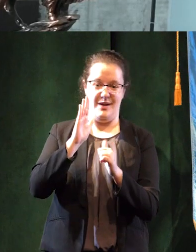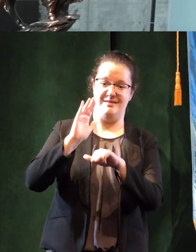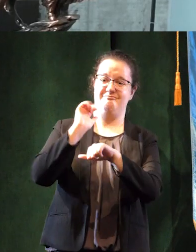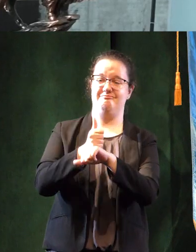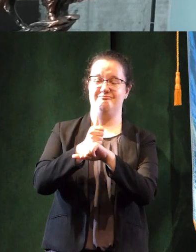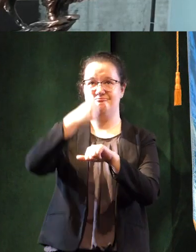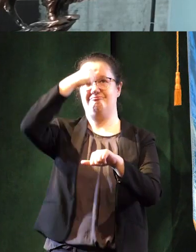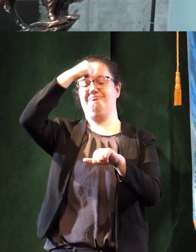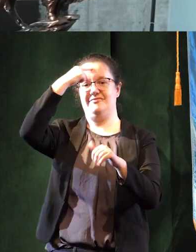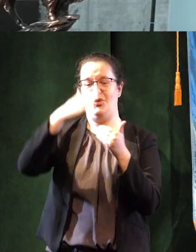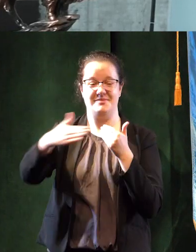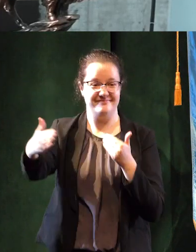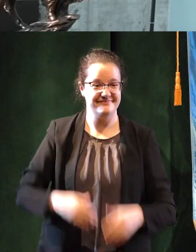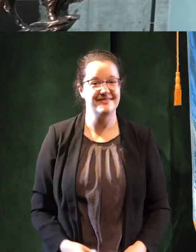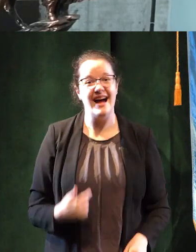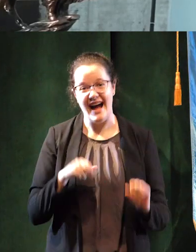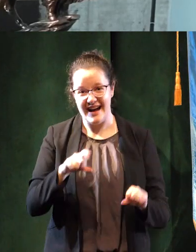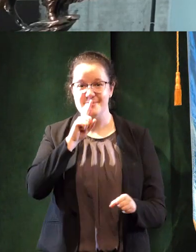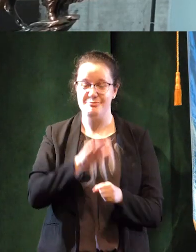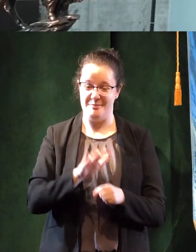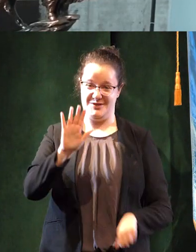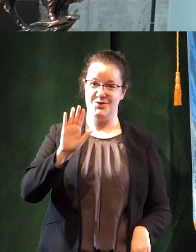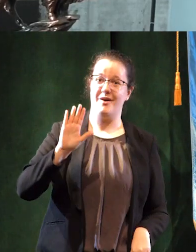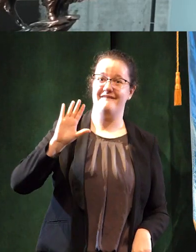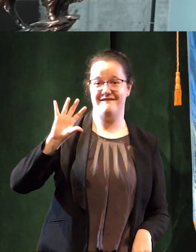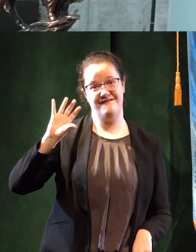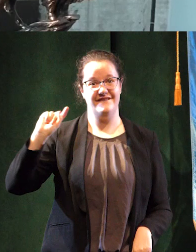guarantee that your 50th reunion you'll be talking about what you endured the